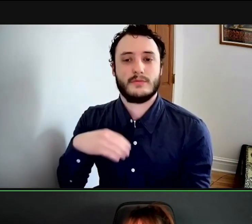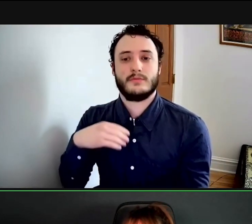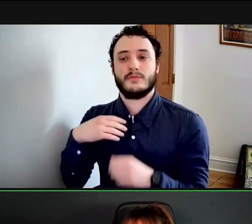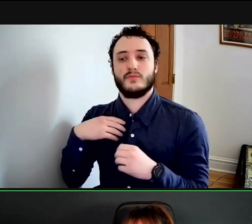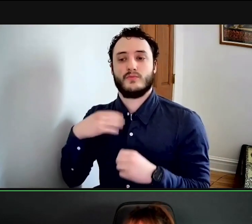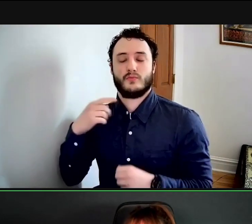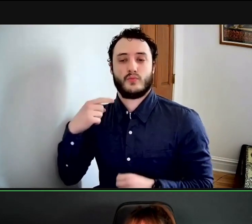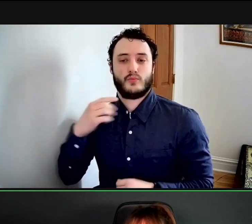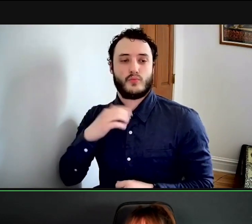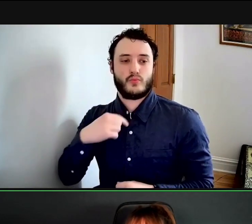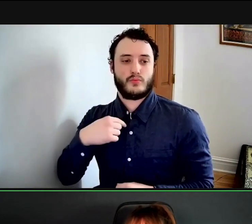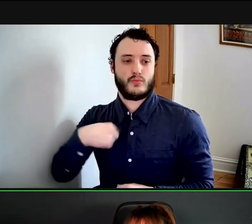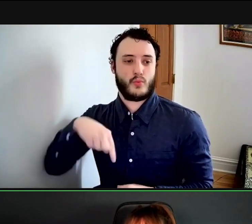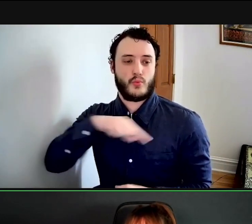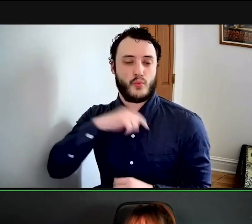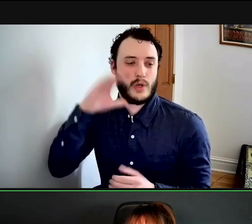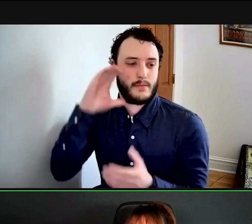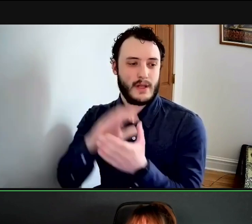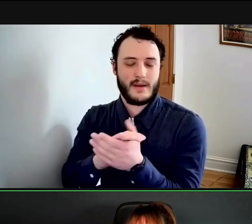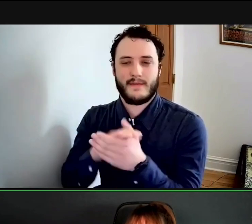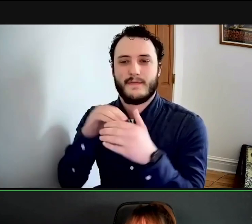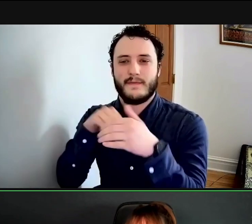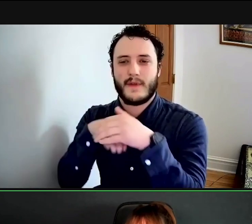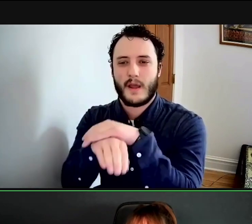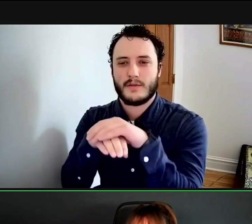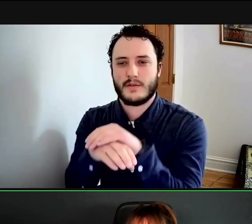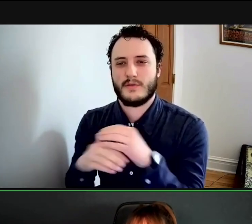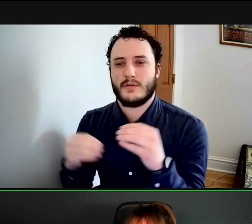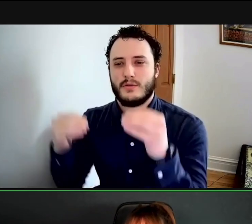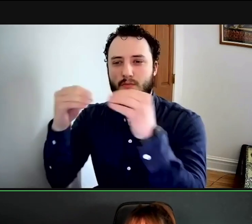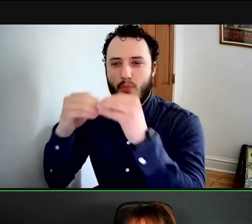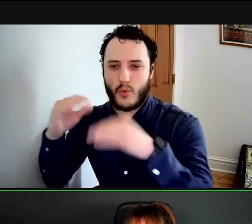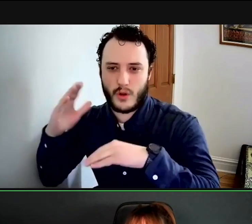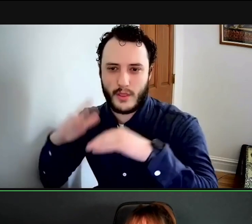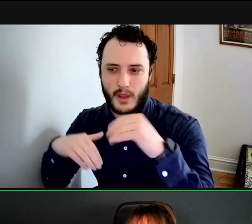At the foundational core of National Deaf Center,